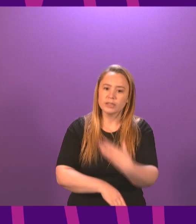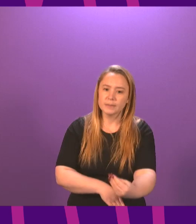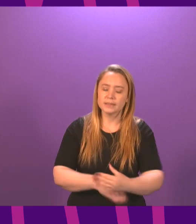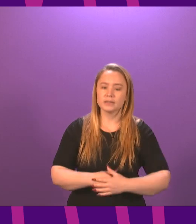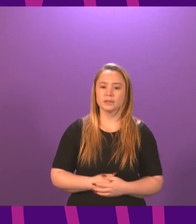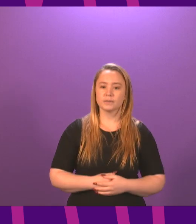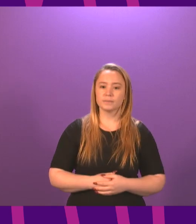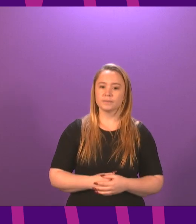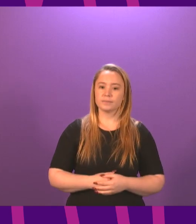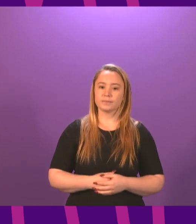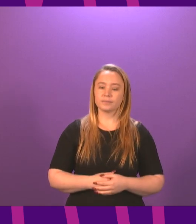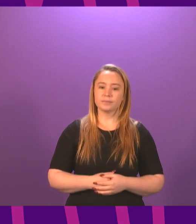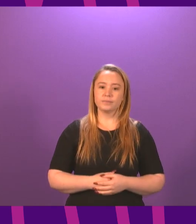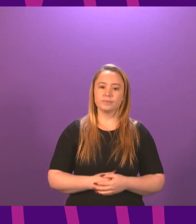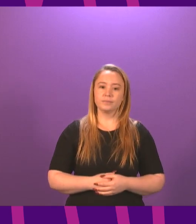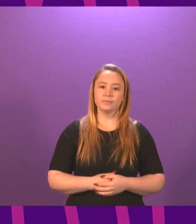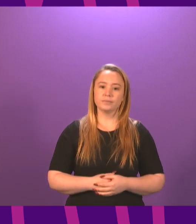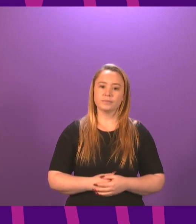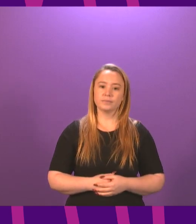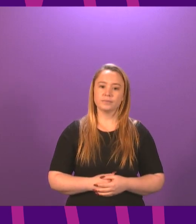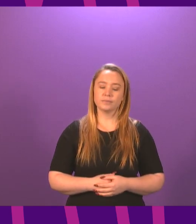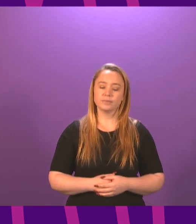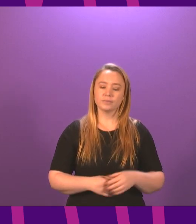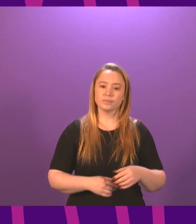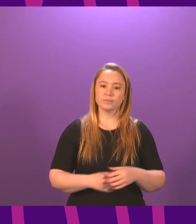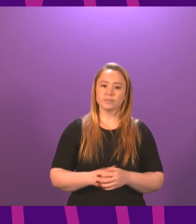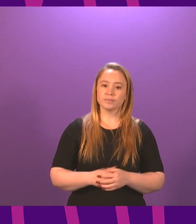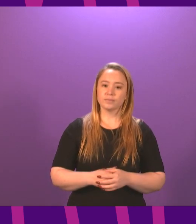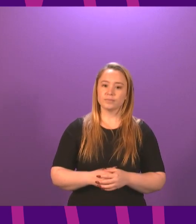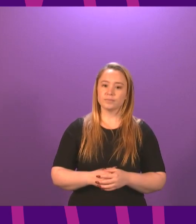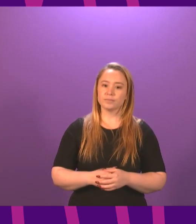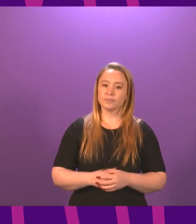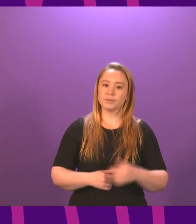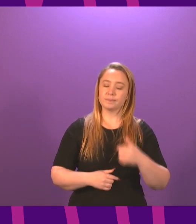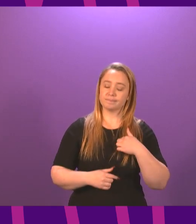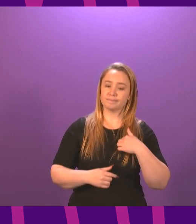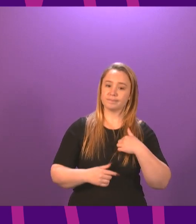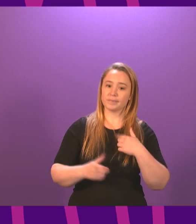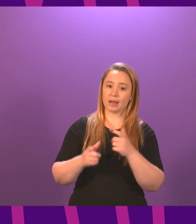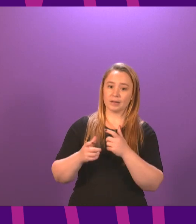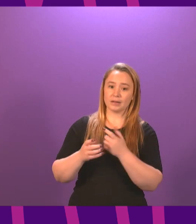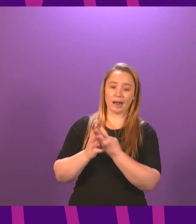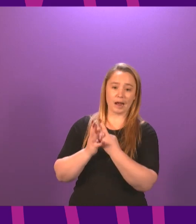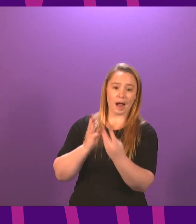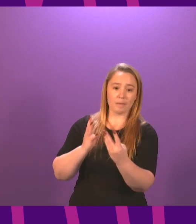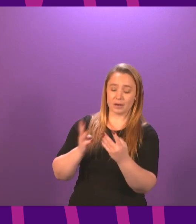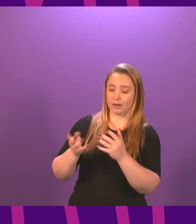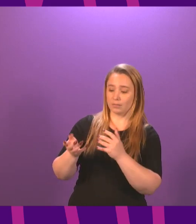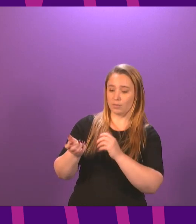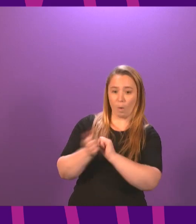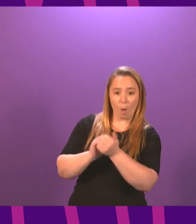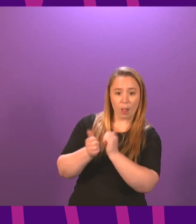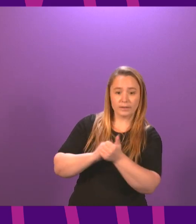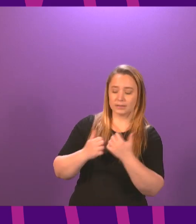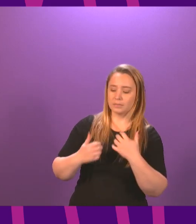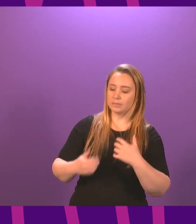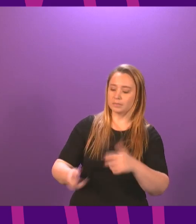The First Minister: I and Cabinet colleagues have looked at very